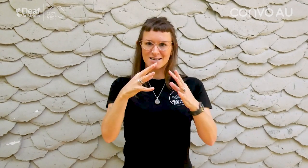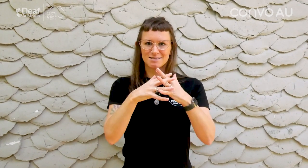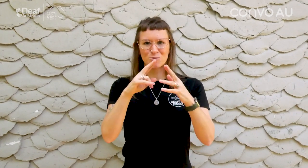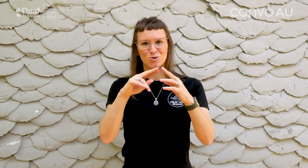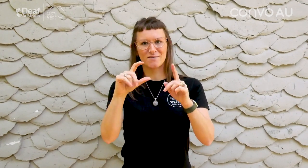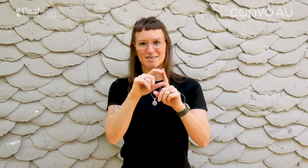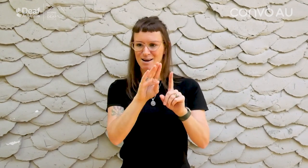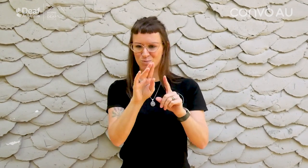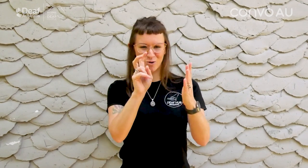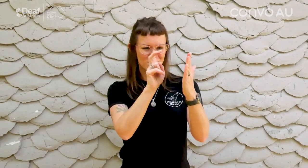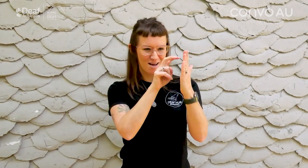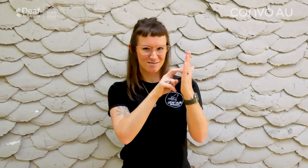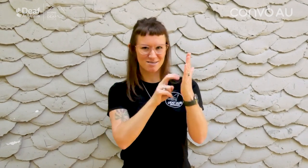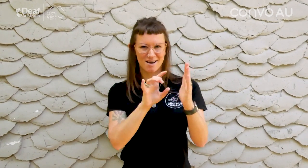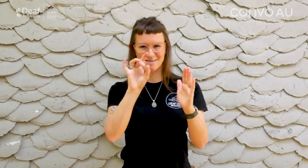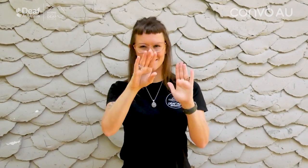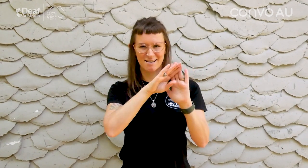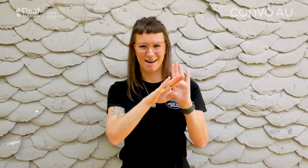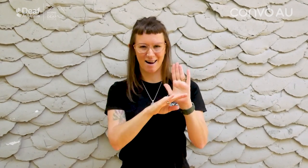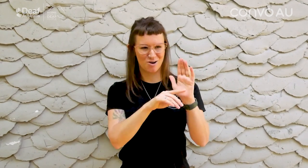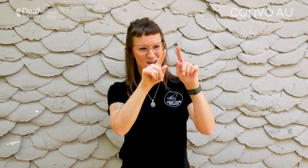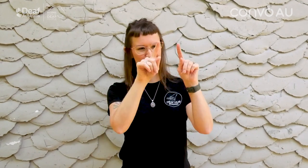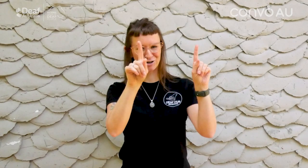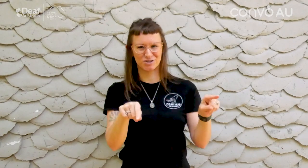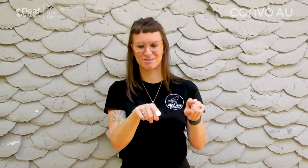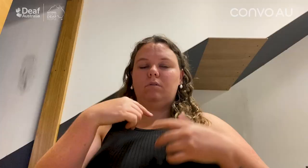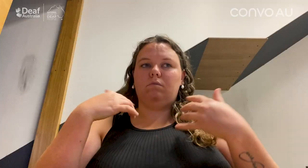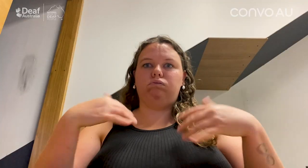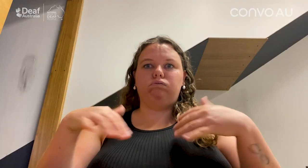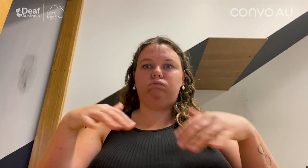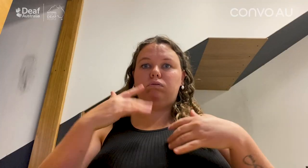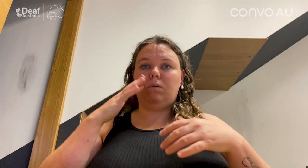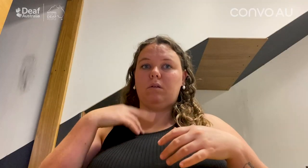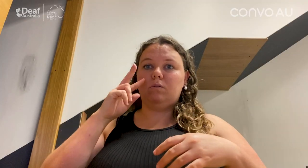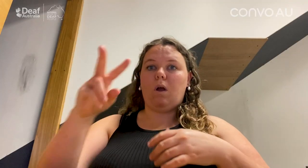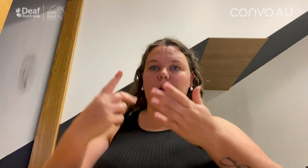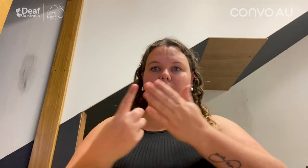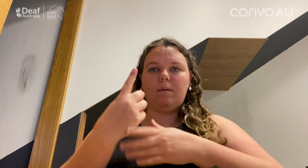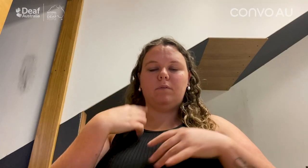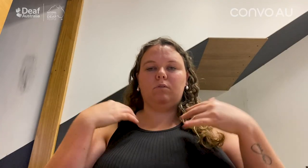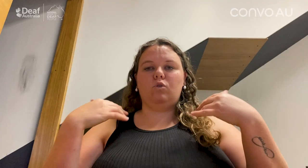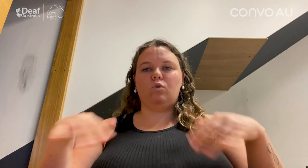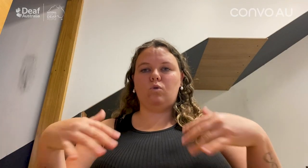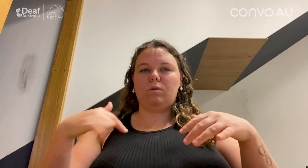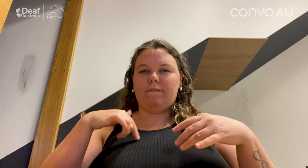the WFD board members signing off on the 10 articles of the declaration. Wow! When I saw that happen,